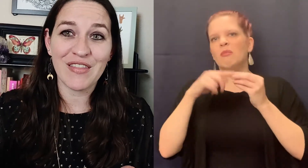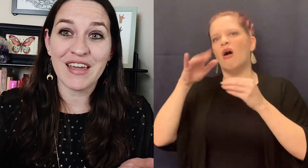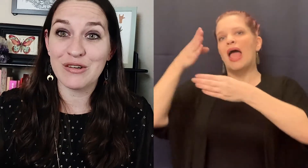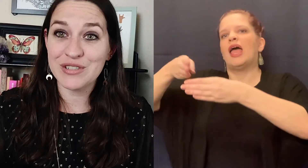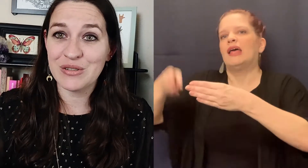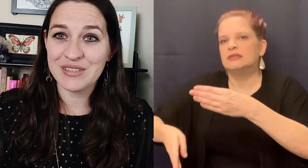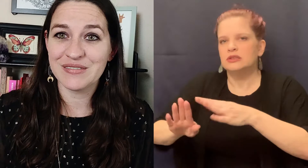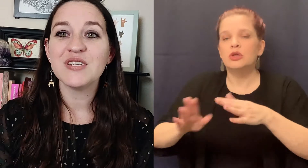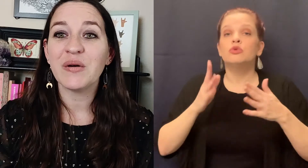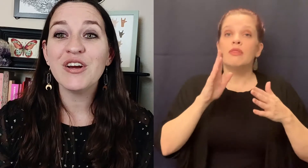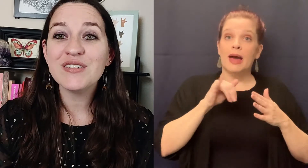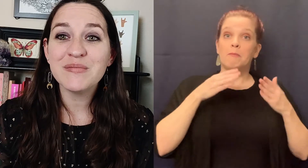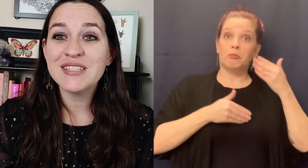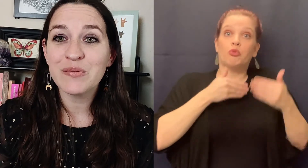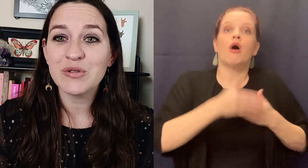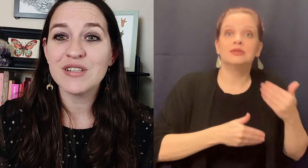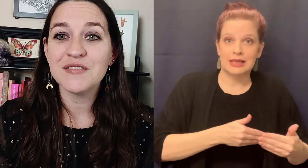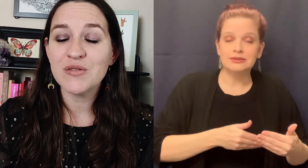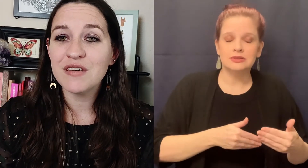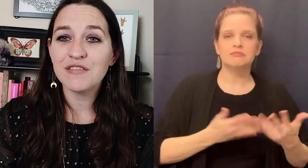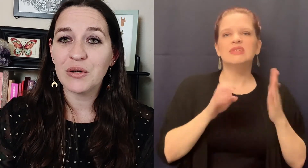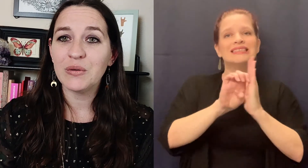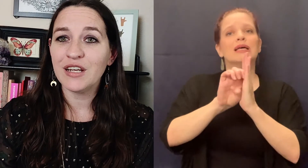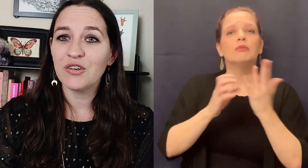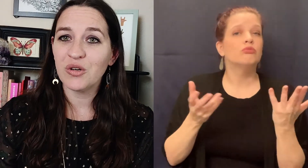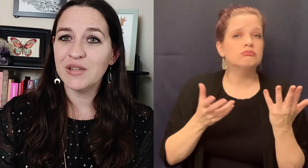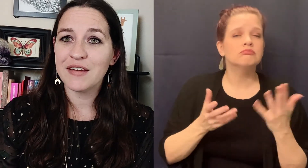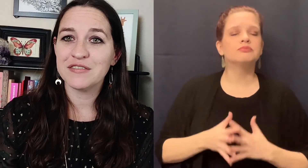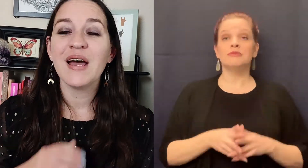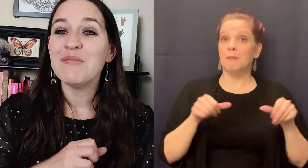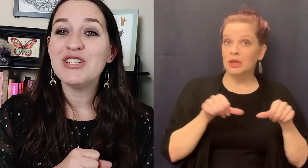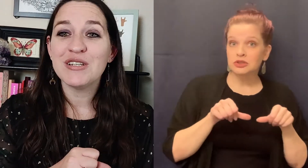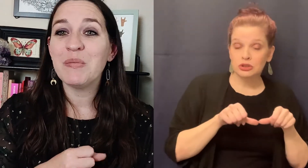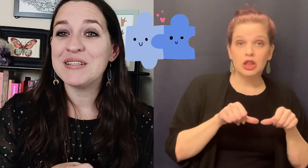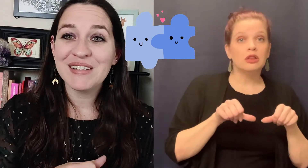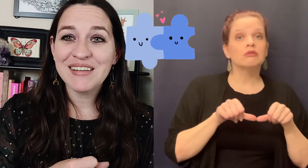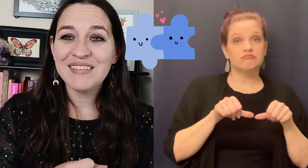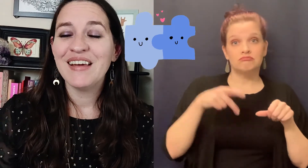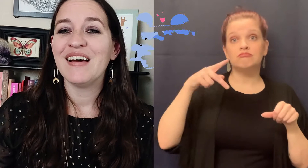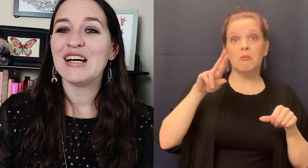on the end result. So here are some examples of using flow in your own. Like I mentioned, puzzling and doodling is also